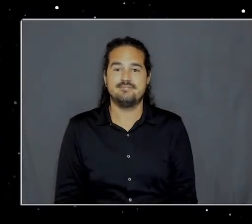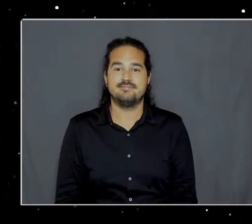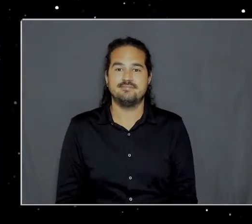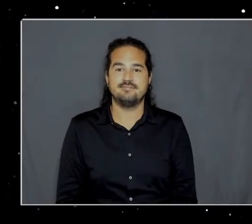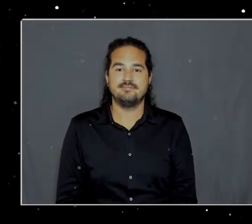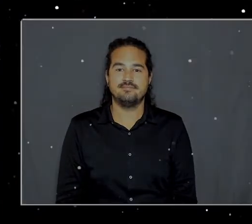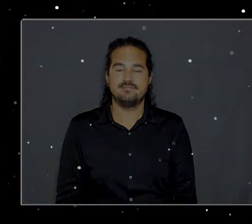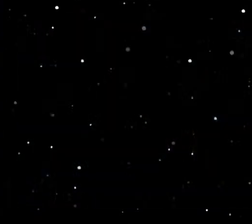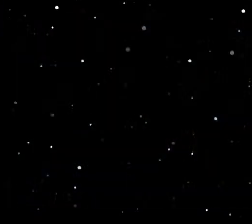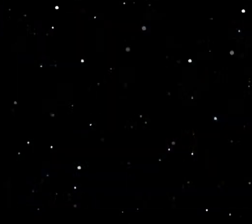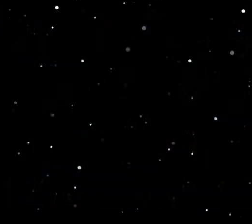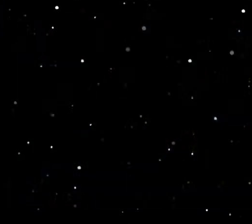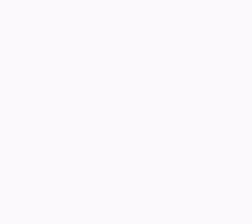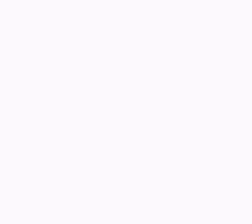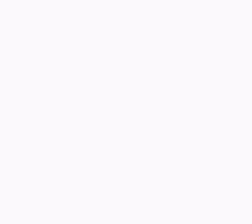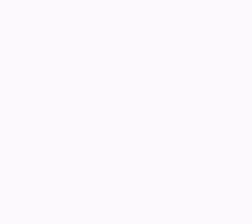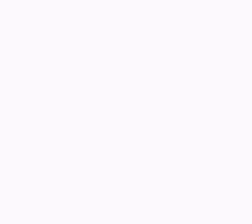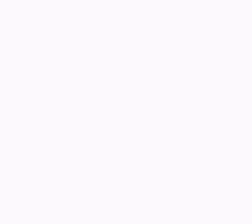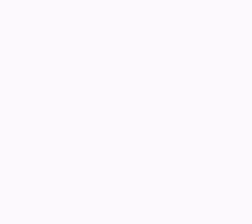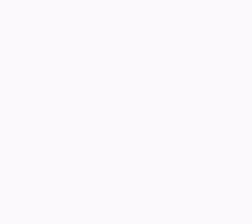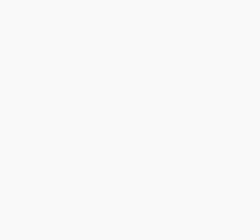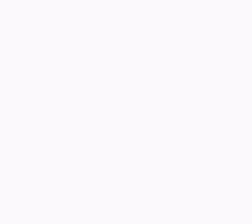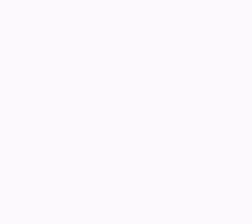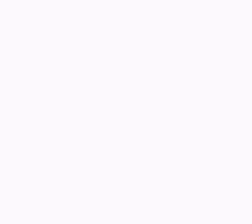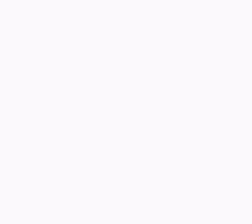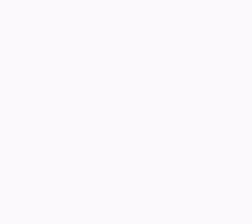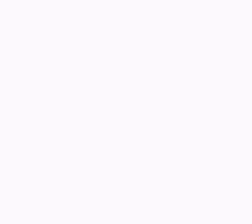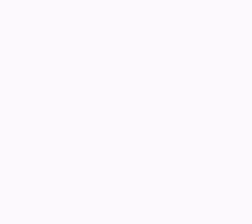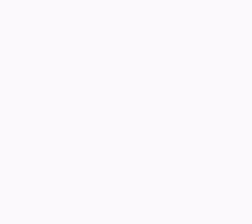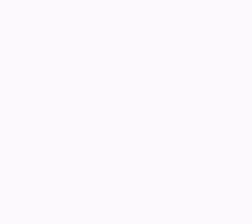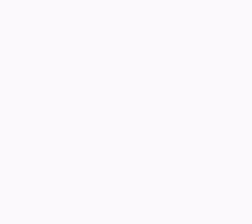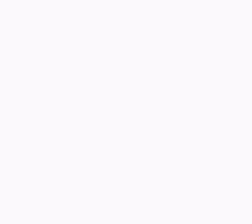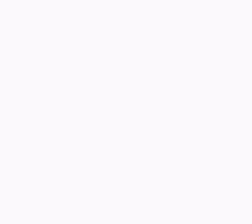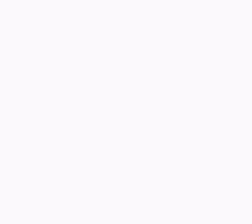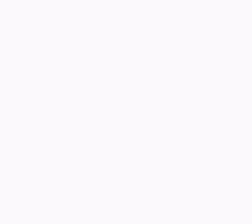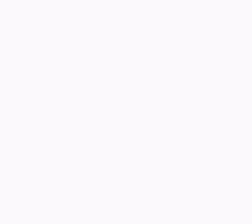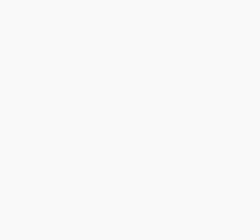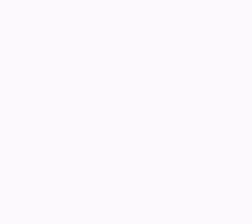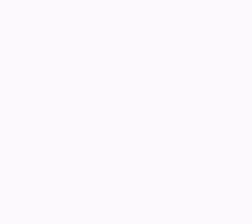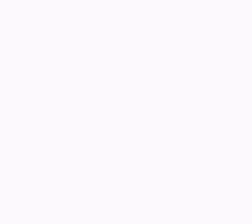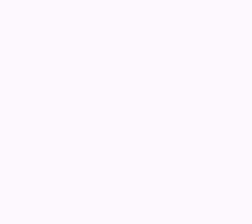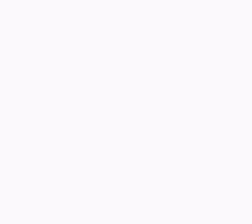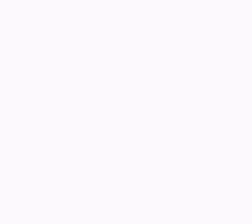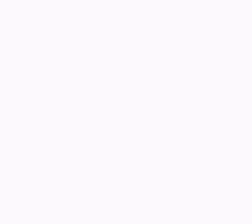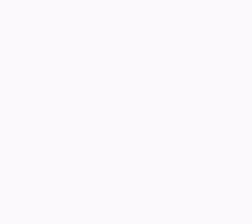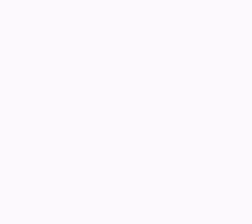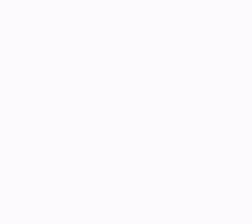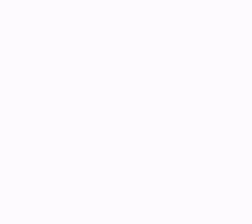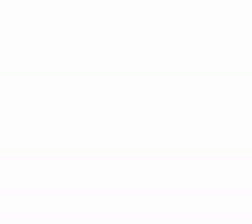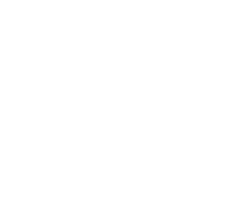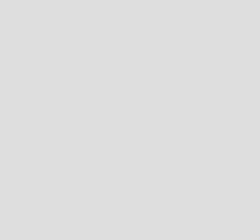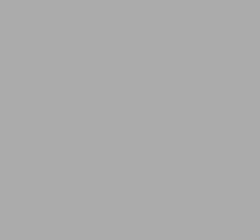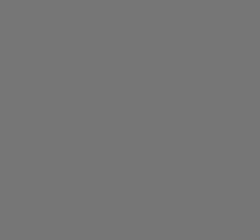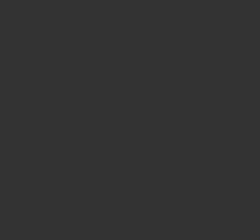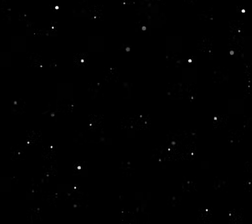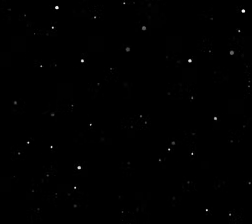ACKNOWLEDGE THE LAND THAT WE'RE ON AND SPEAKING GRATITUDE TO THE FACT THAT WE HAVE SOMEWHERE TO SET OUR FEET IN THIS FOUNDATION. AND WE ARE MORE THAN HONORED TO INTRODUCE A REALLY BEAUTIFUL